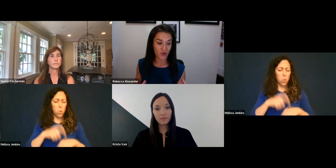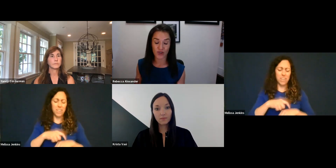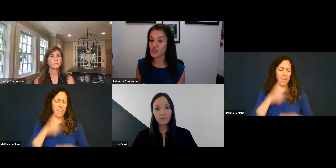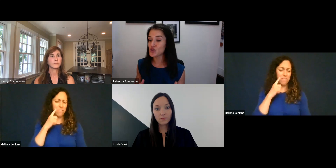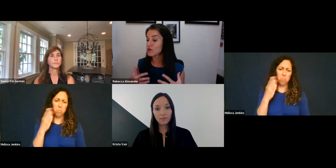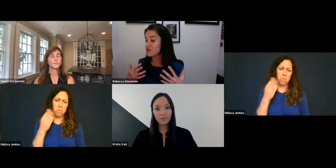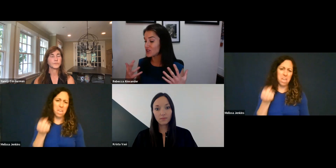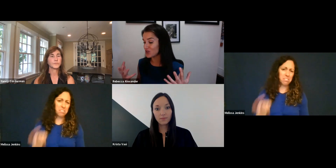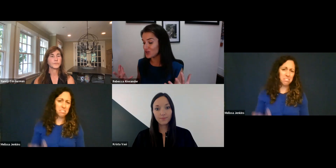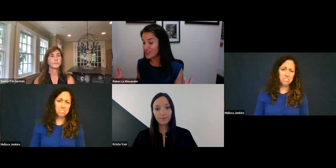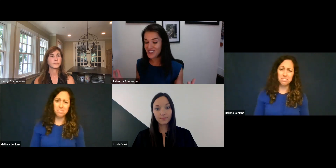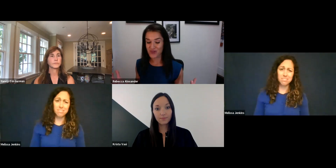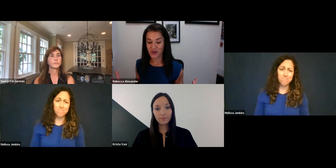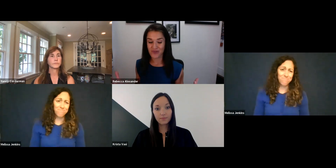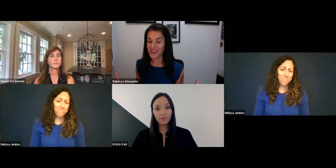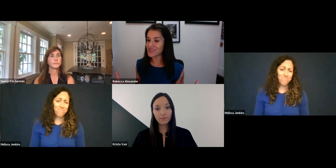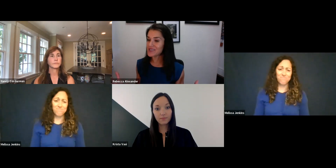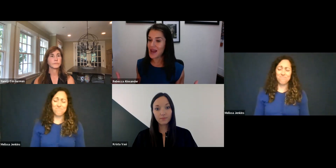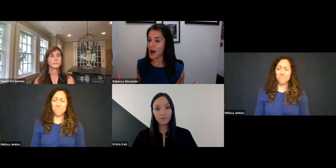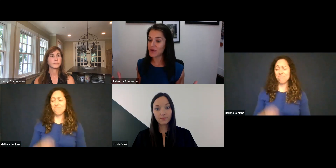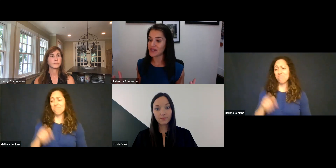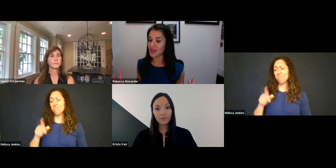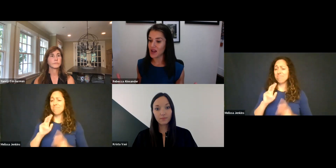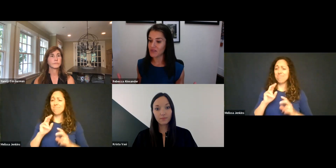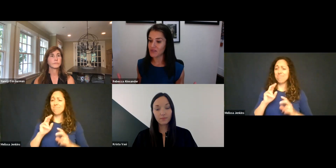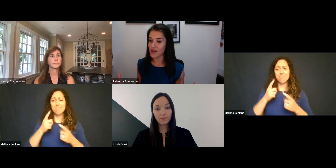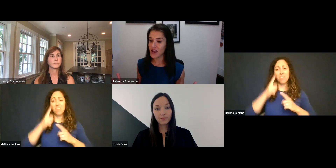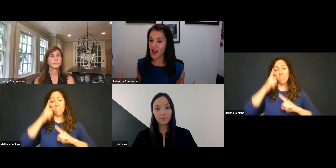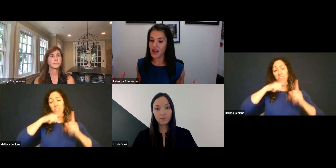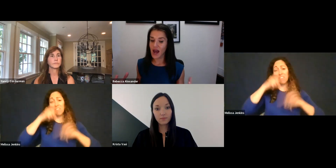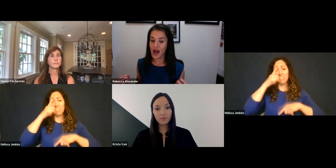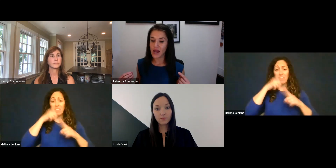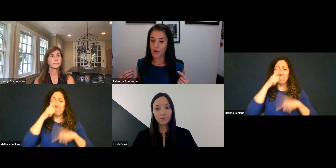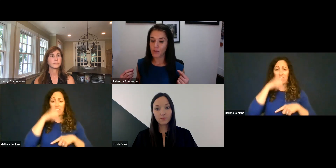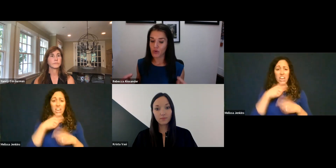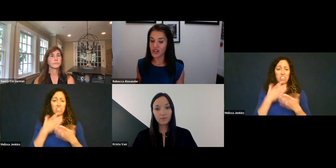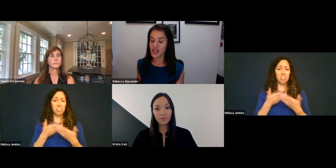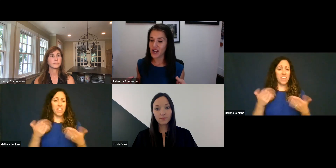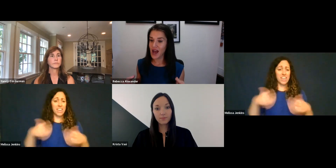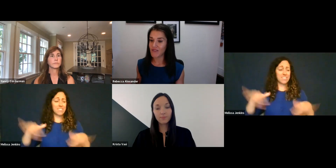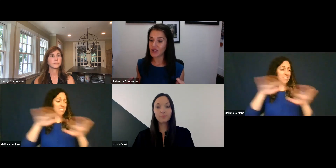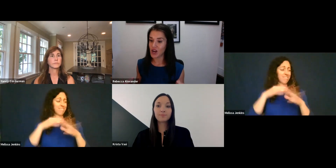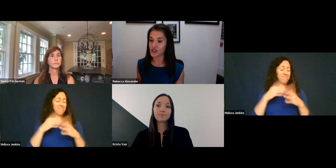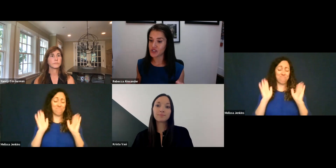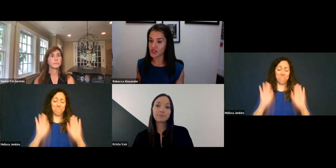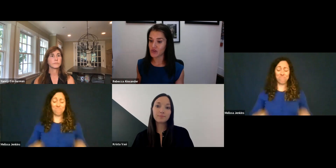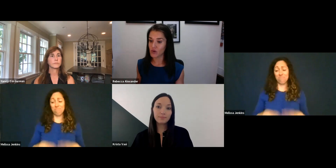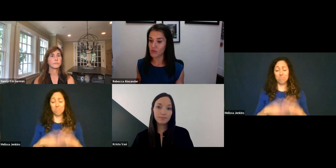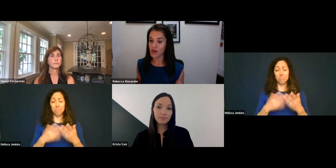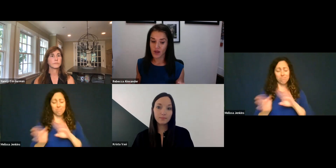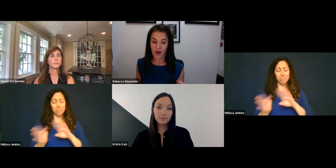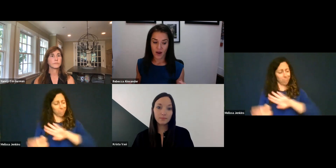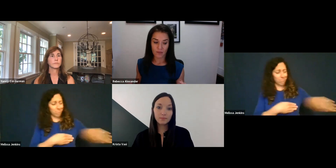for the superficial sort of things that happen in life. And I appreciate having Usher syndrome